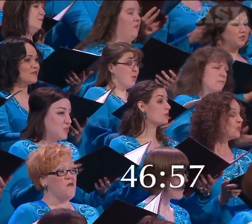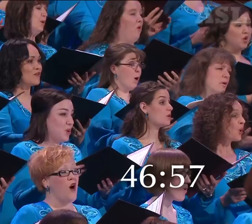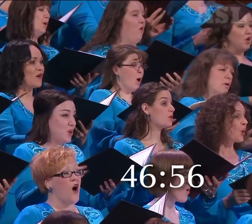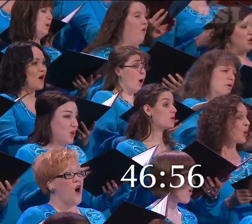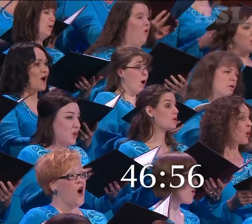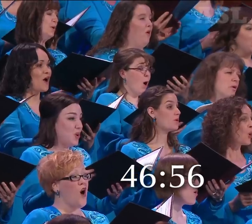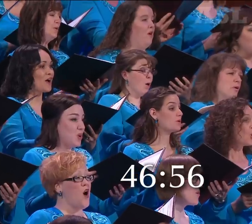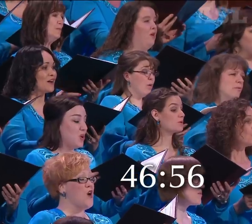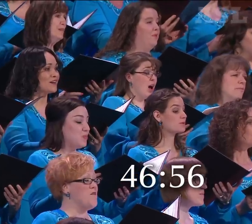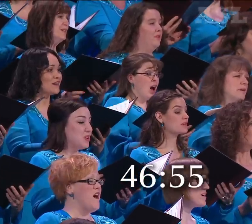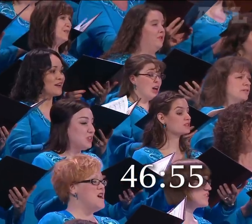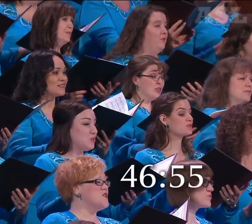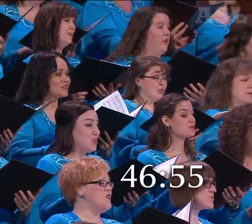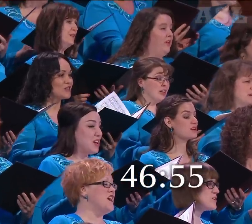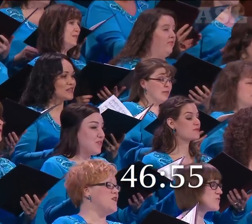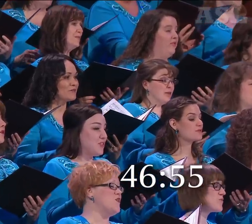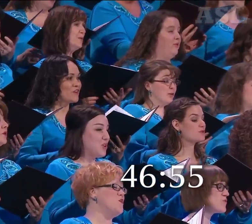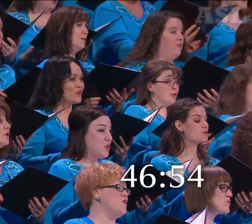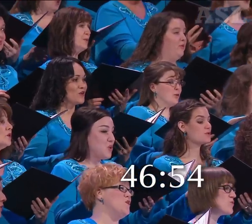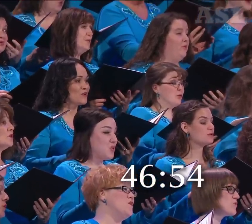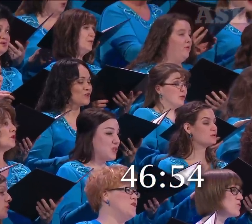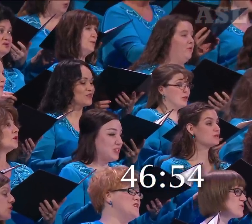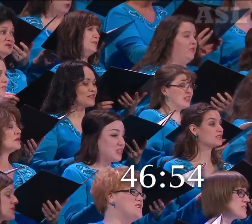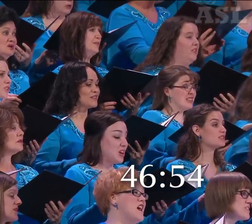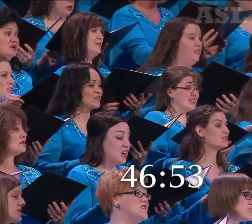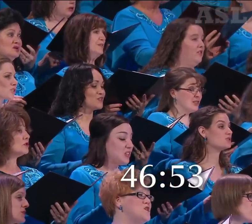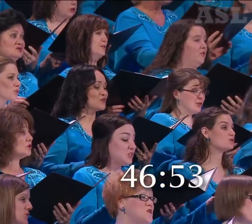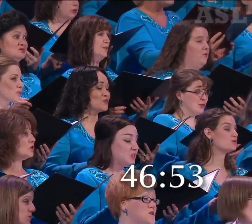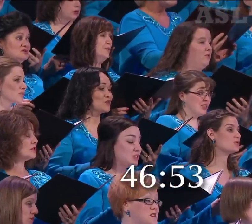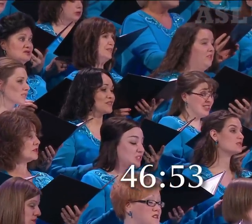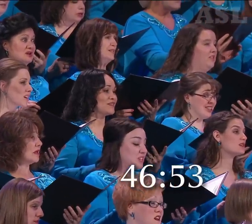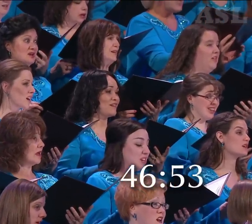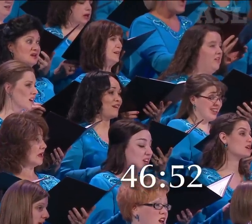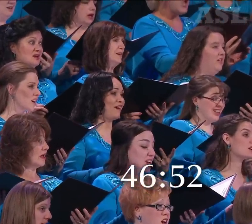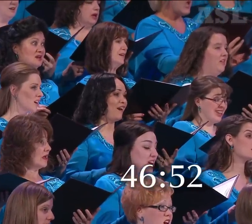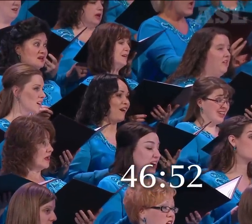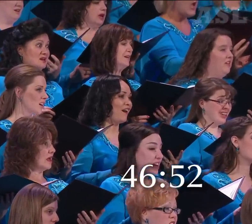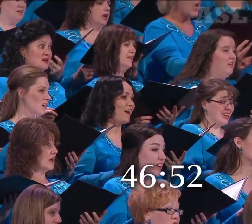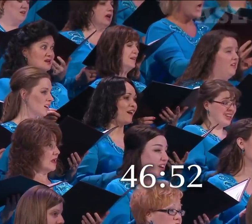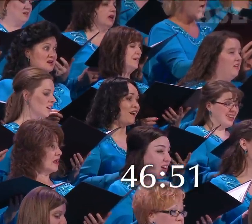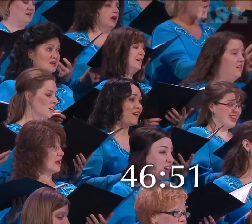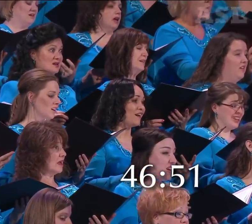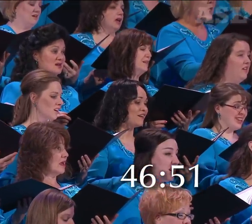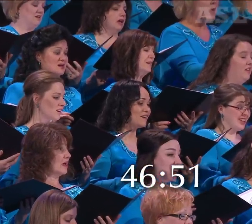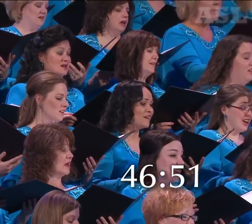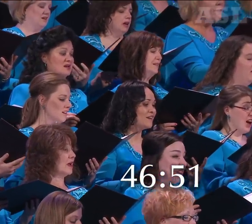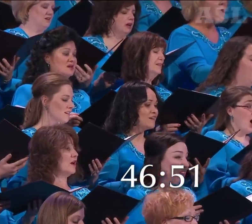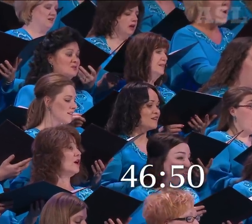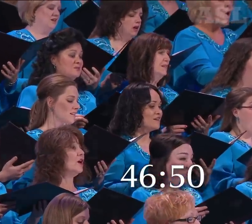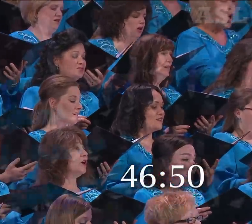THIS IS THE ENGLISH CLOSED CAPTION CHANNEL OF THE CHURCH OF JESUS CHRIST OF LATTER-DAY SAINTS.